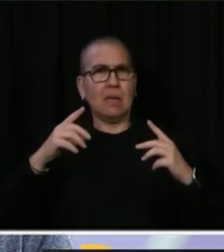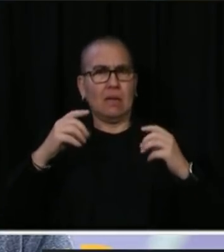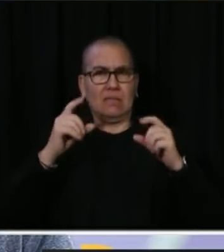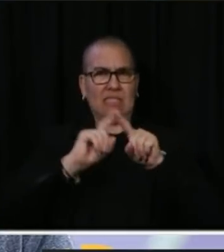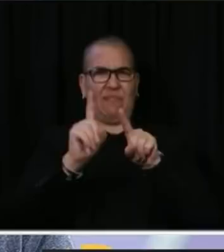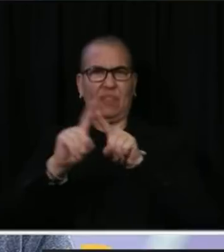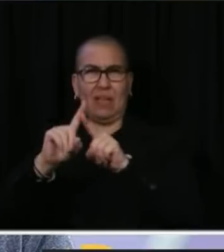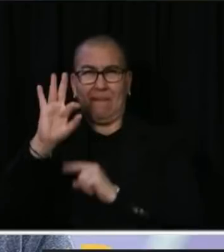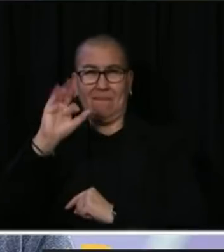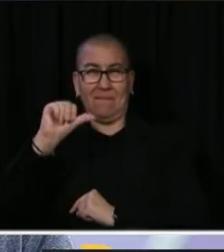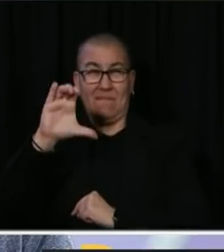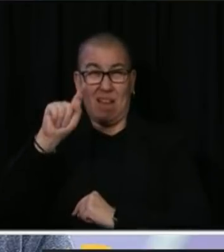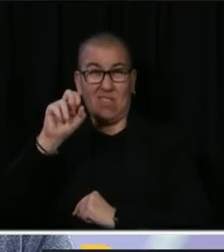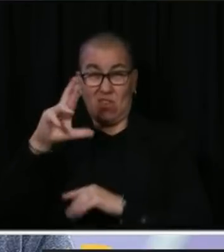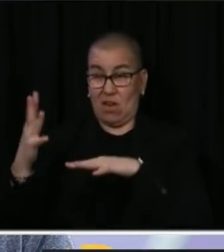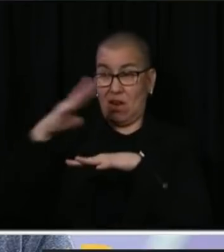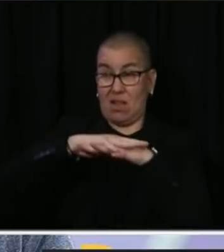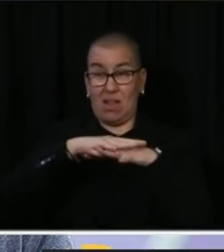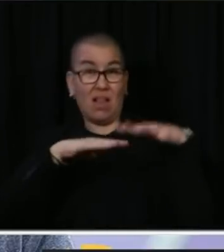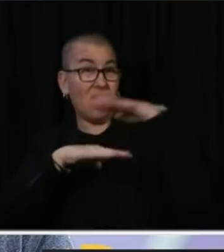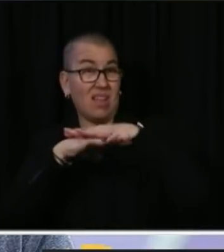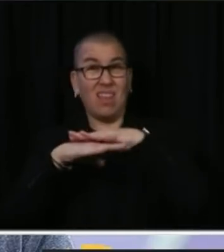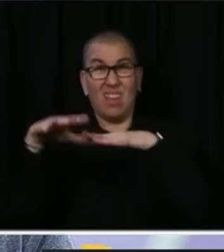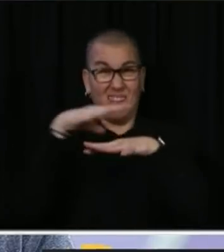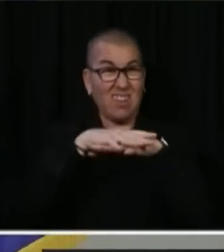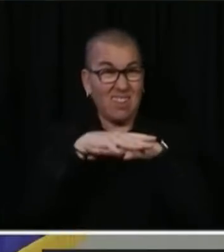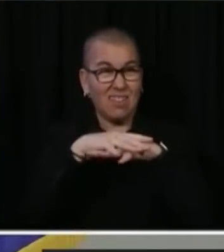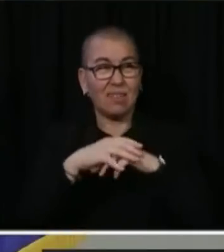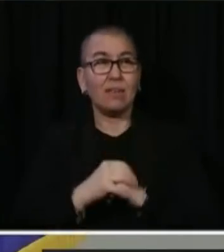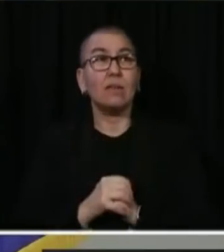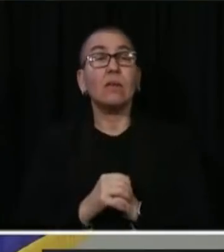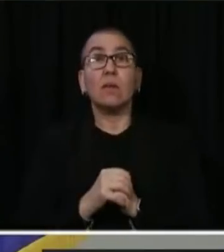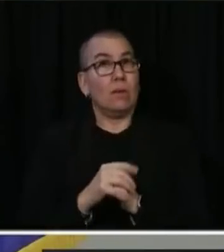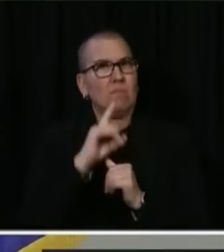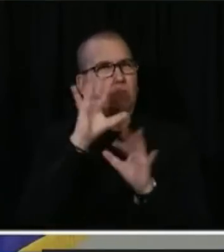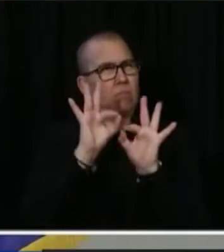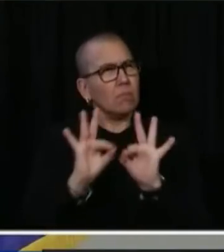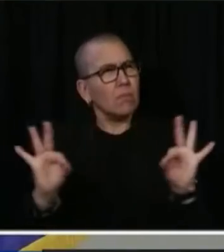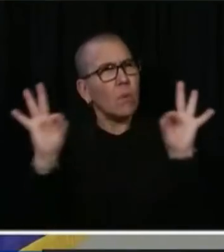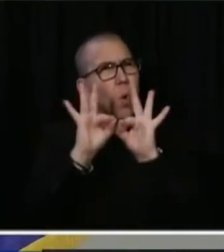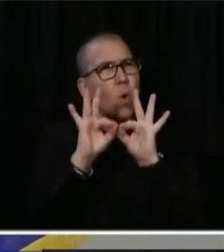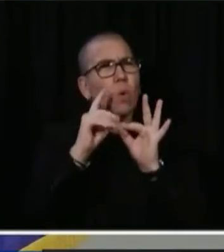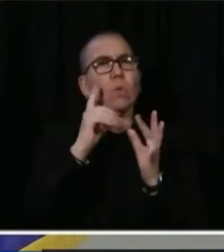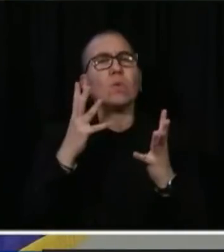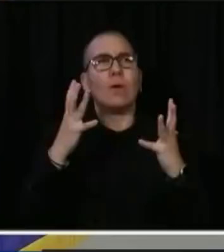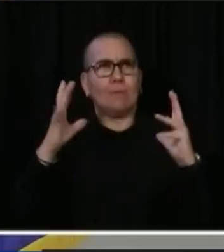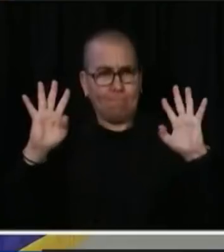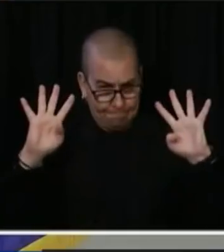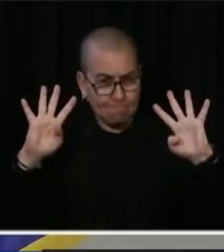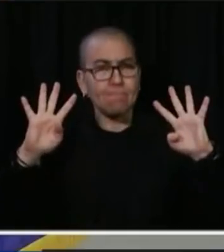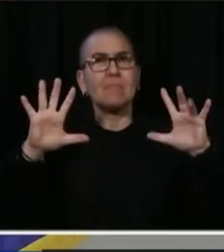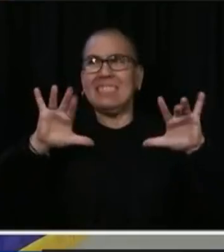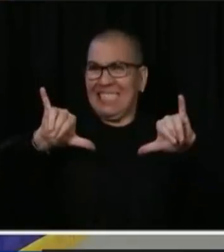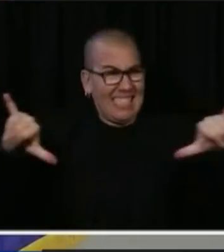THE NEW RESPIRATORY DISEASE IN